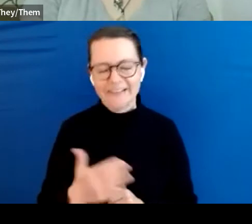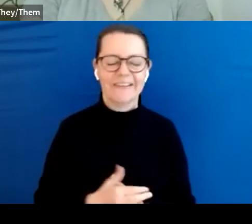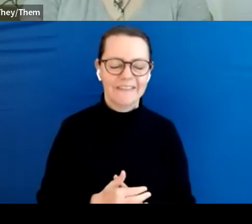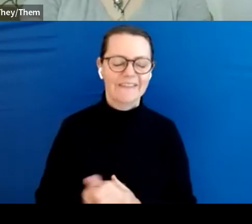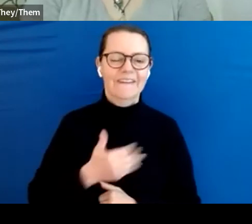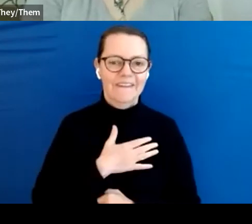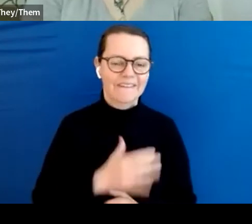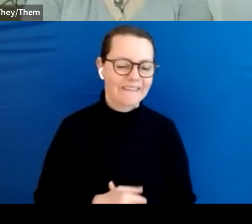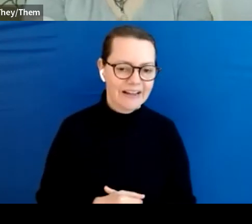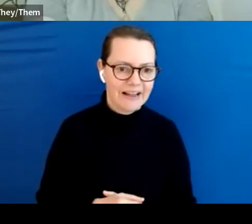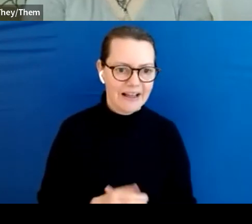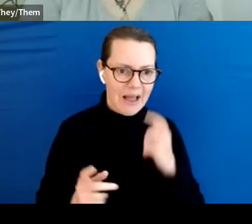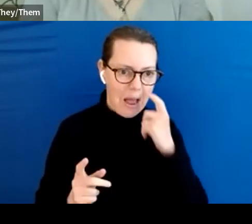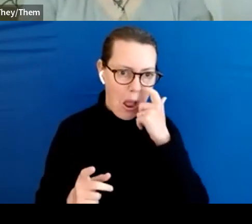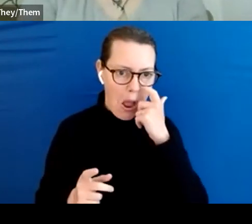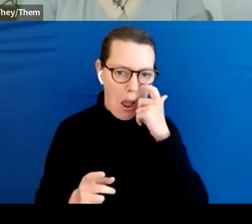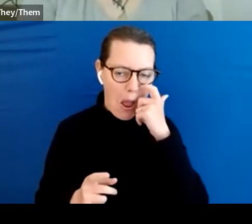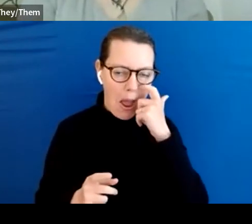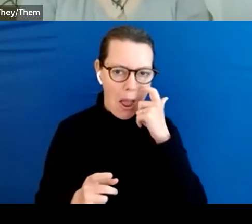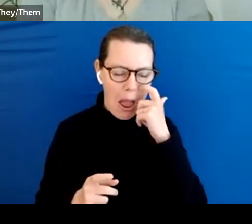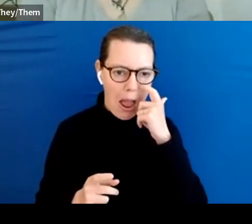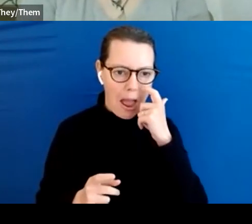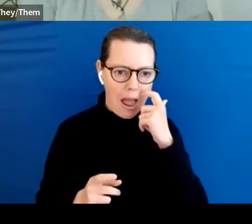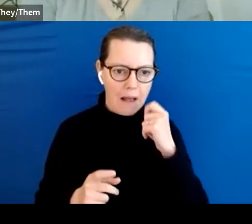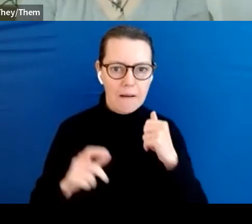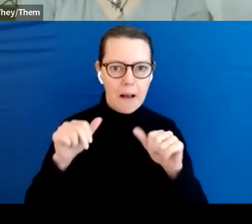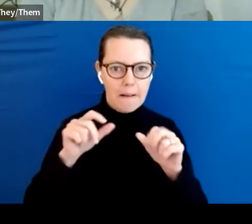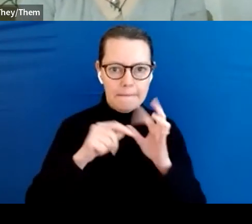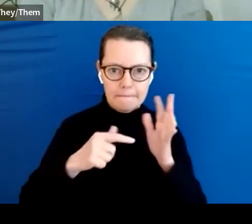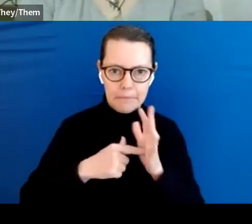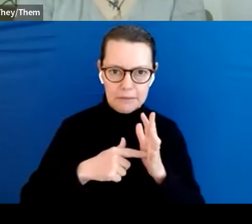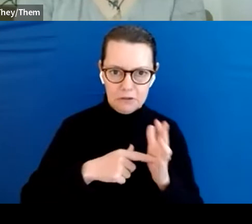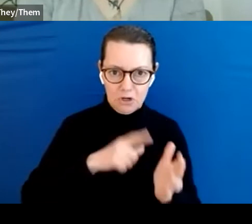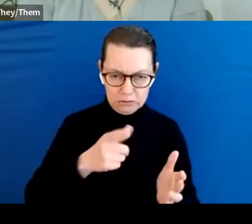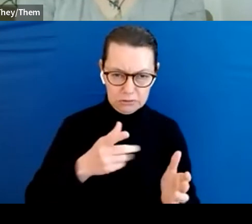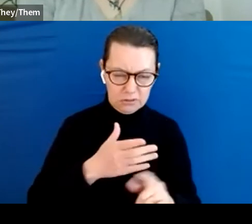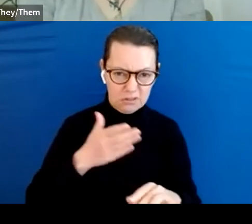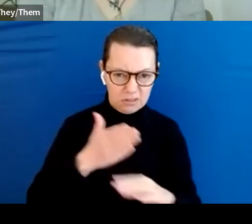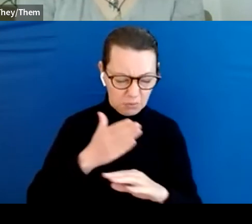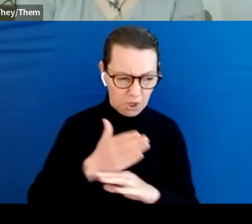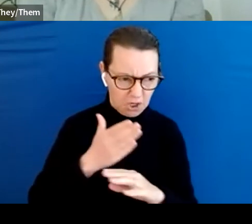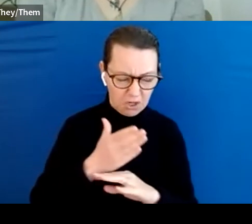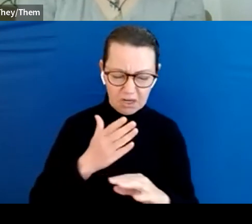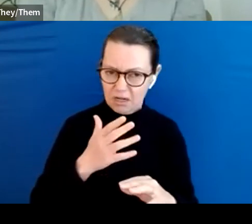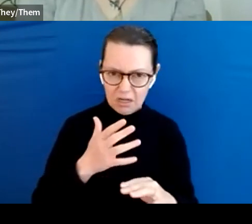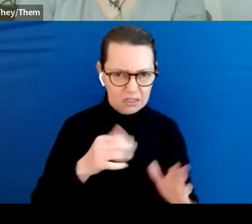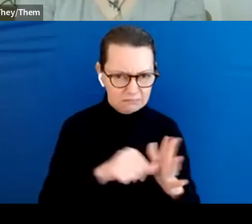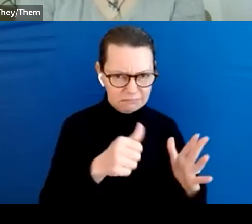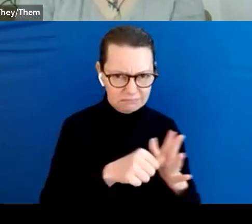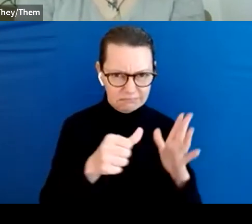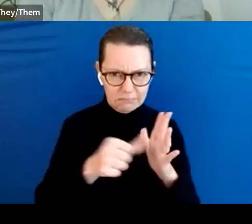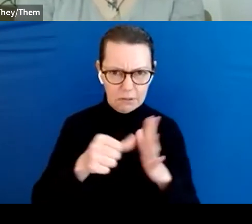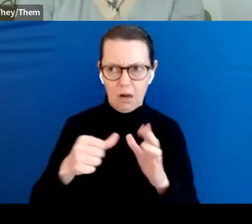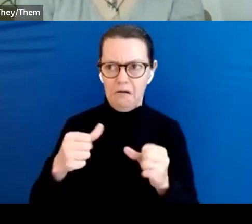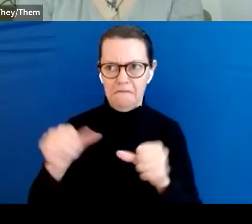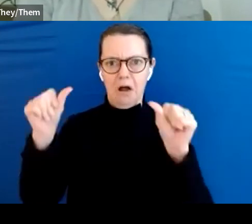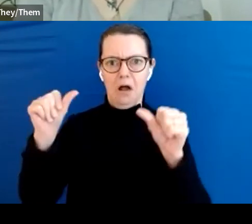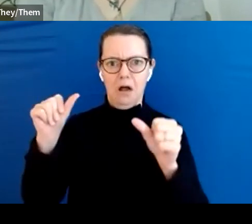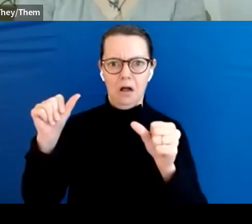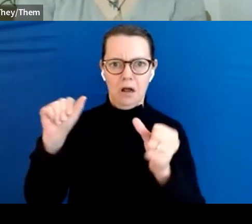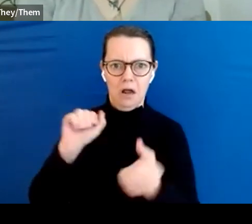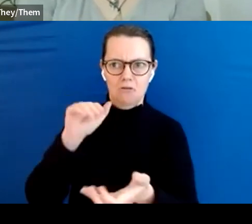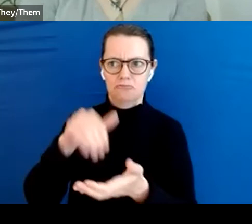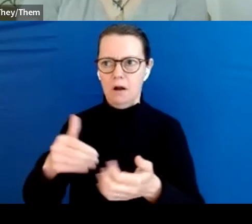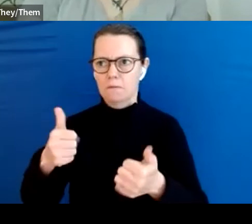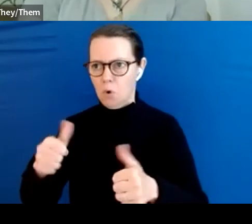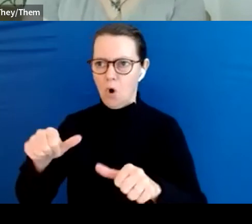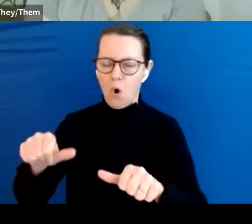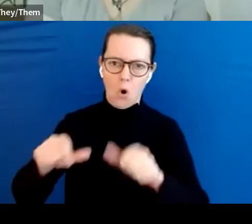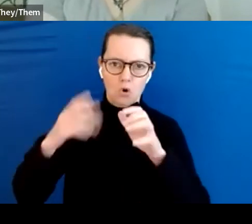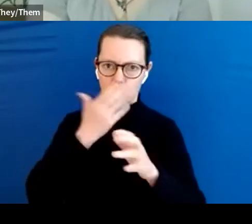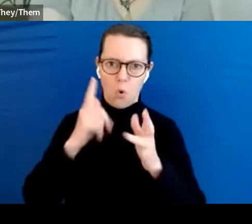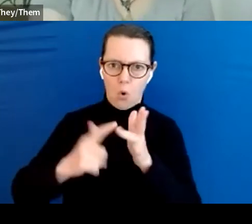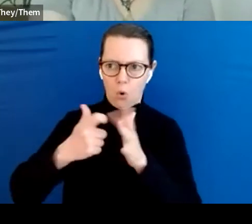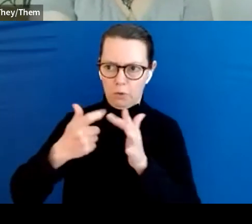Oh thank you that's very generous but although obviously what's been a long process to get to somewhere that you feel relatively comfortable.